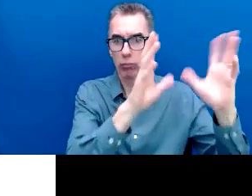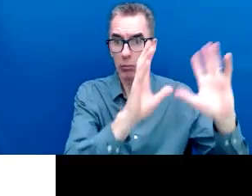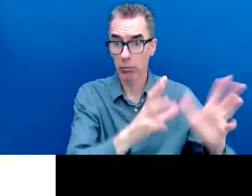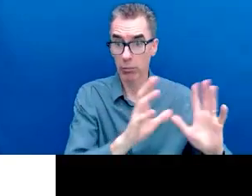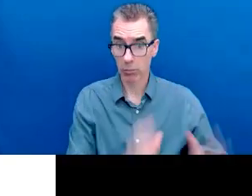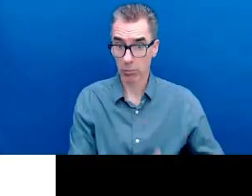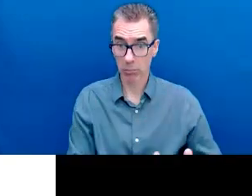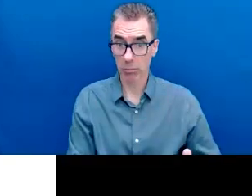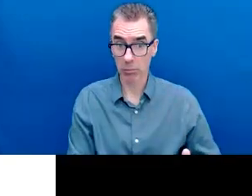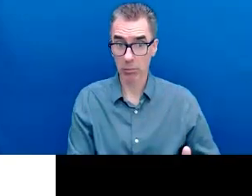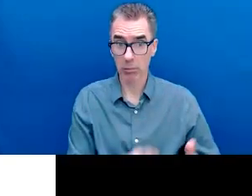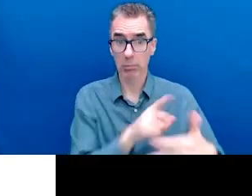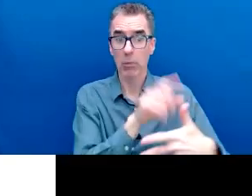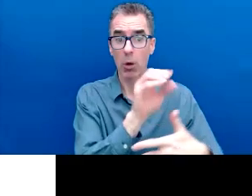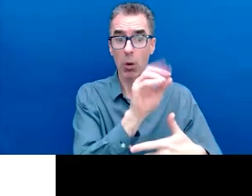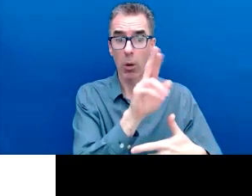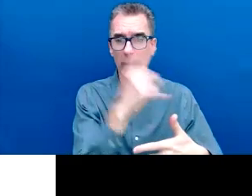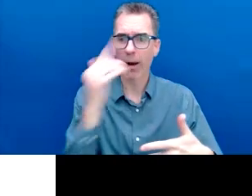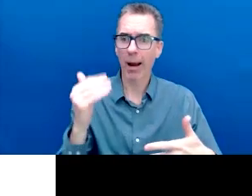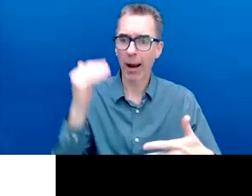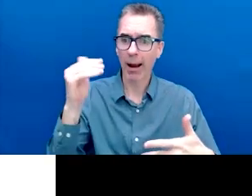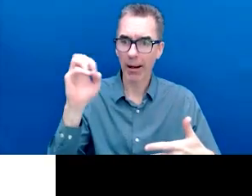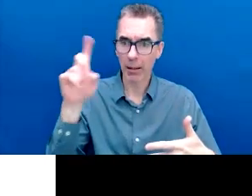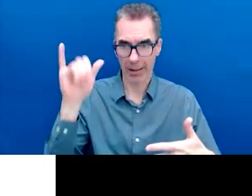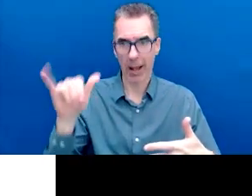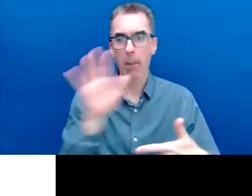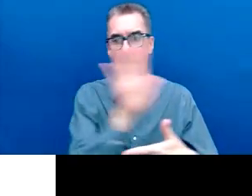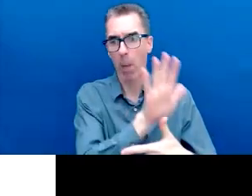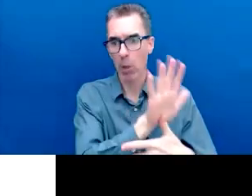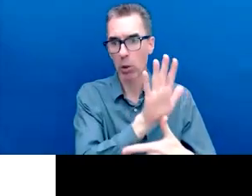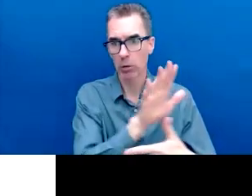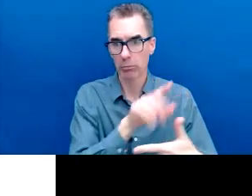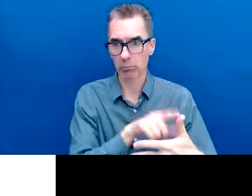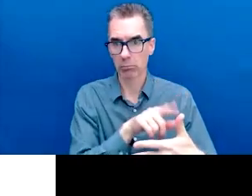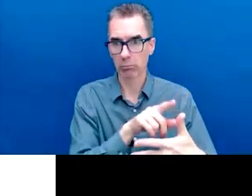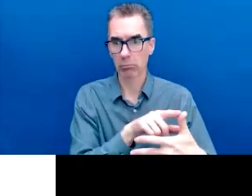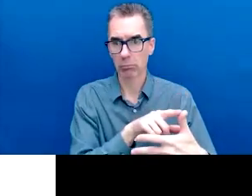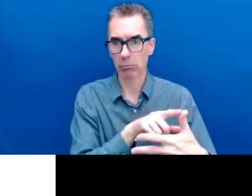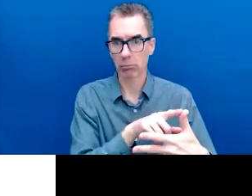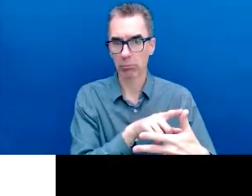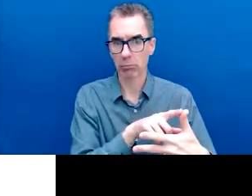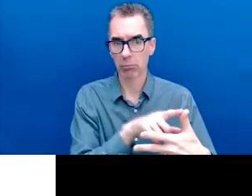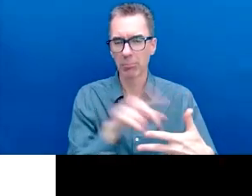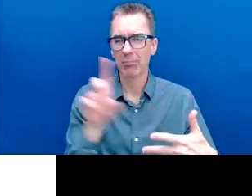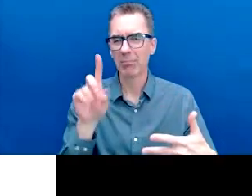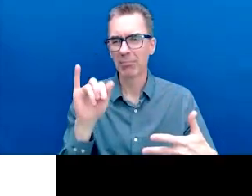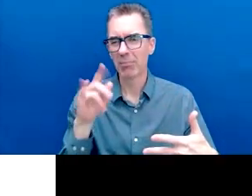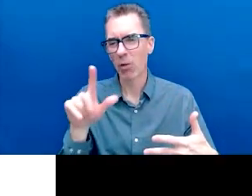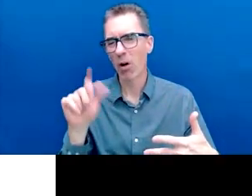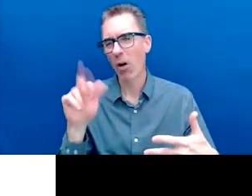O'Reilly for Higher Education is a popular one. I know among some of our digital arts courses,